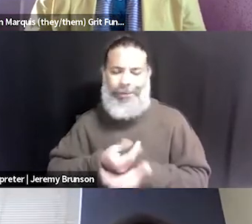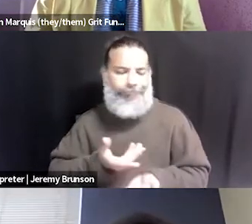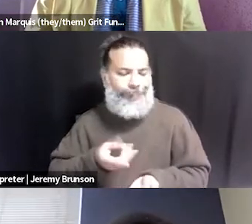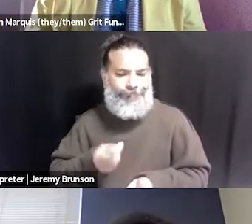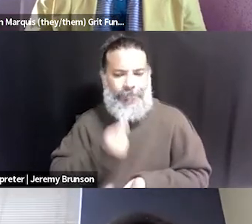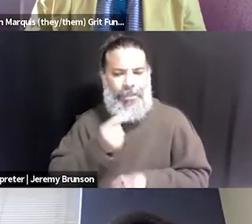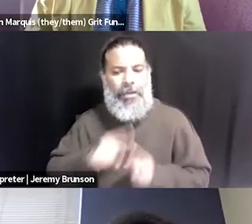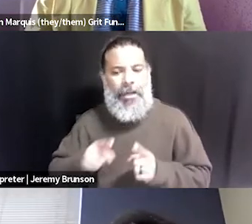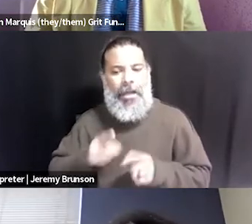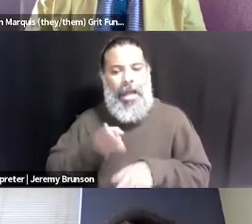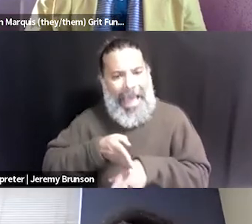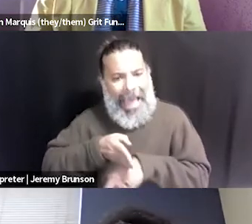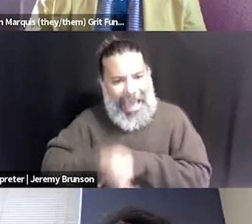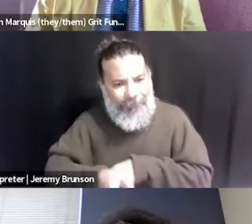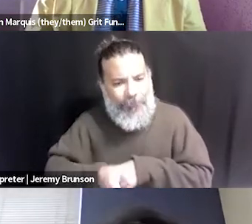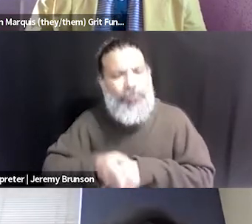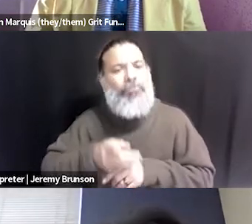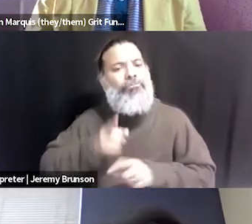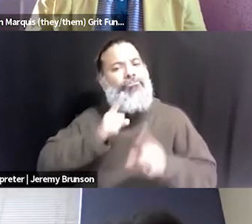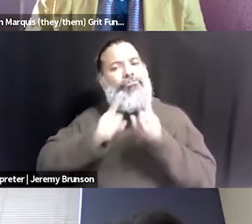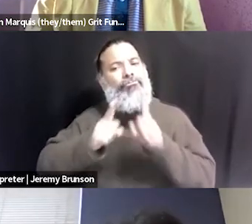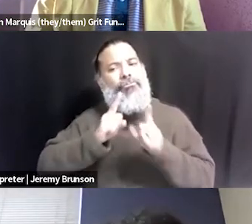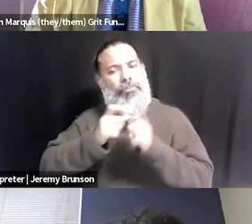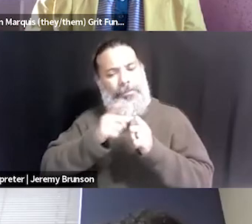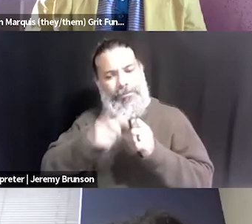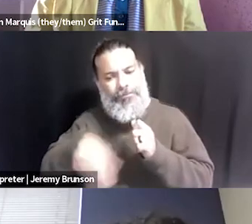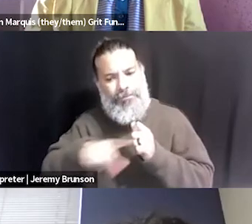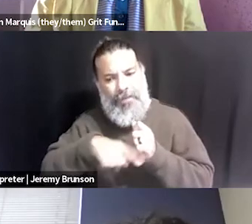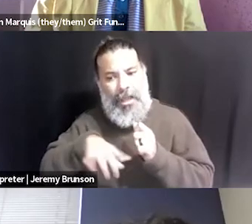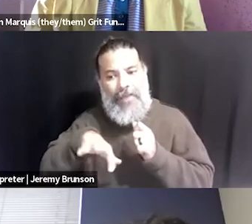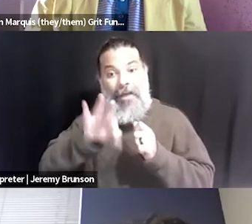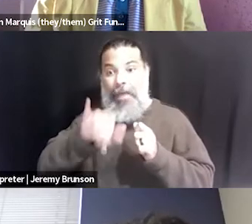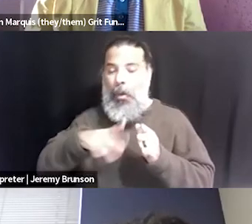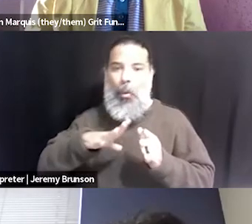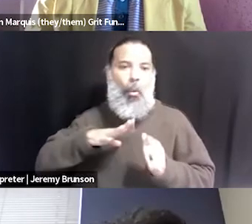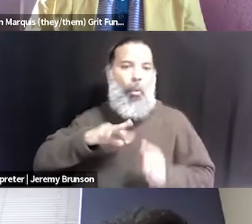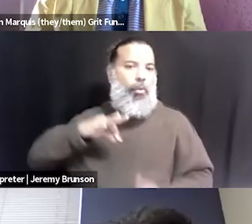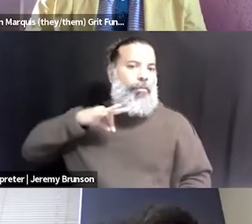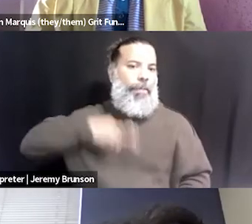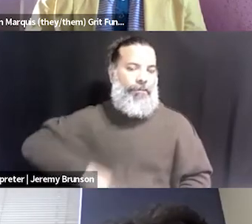you know, process conversation and I found that incredibly helpful.